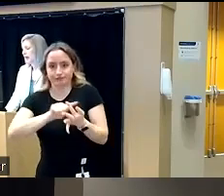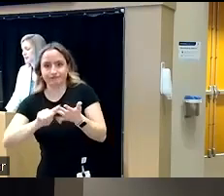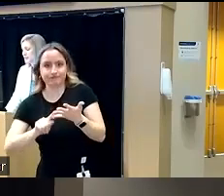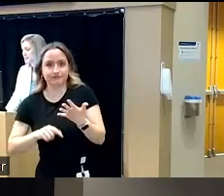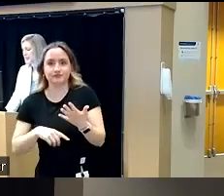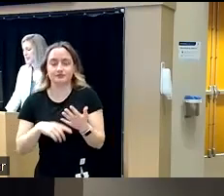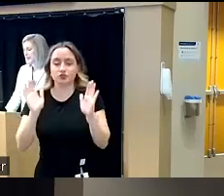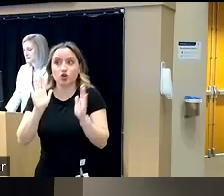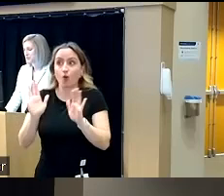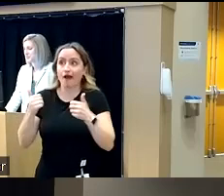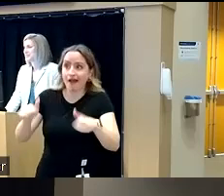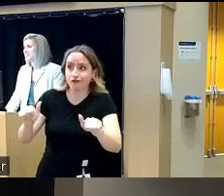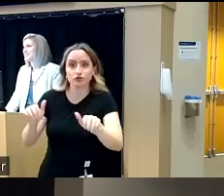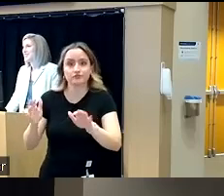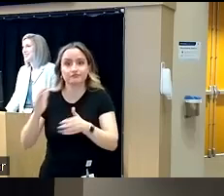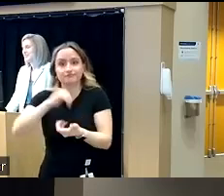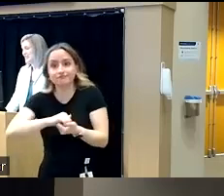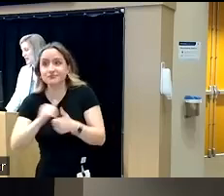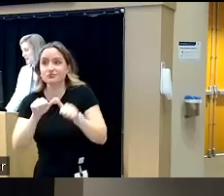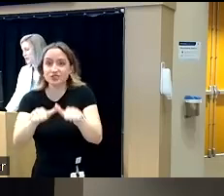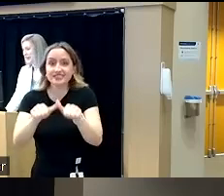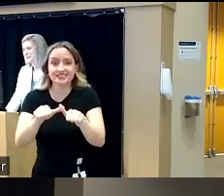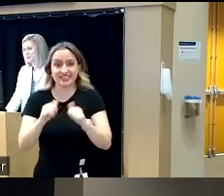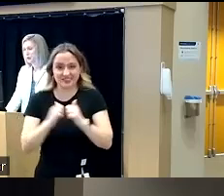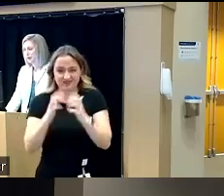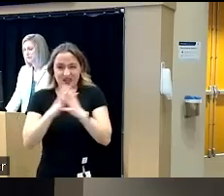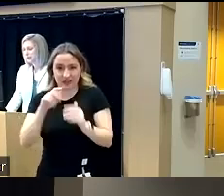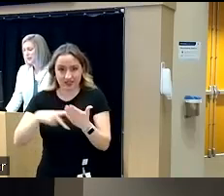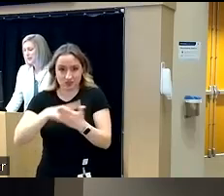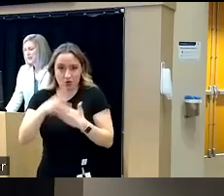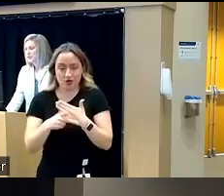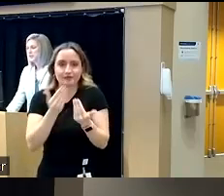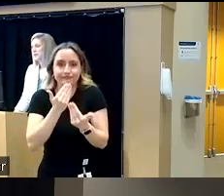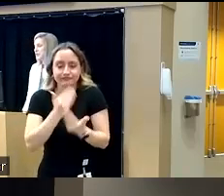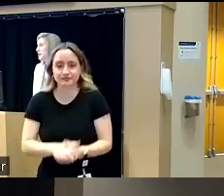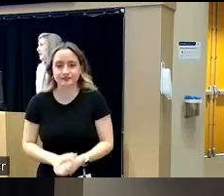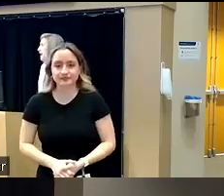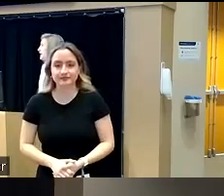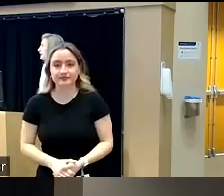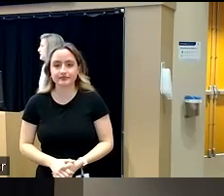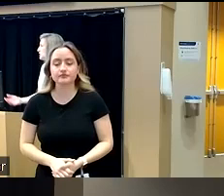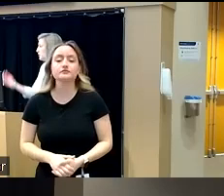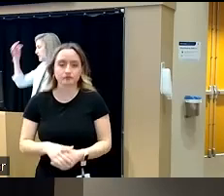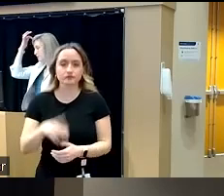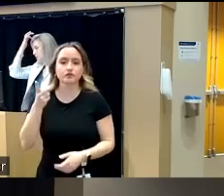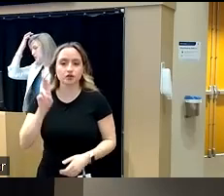efforts and persistence in creating this program so this is Dr Karen Mackey and she was supposed